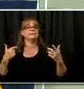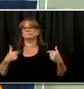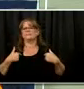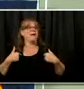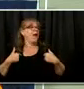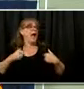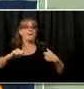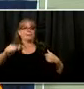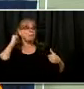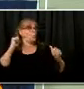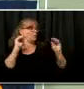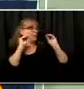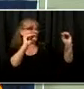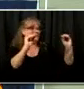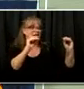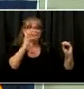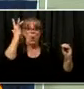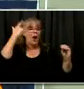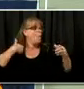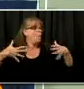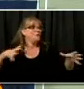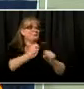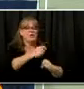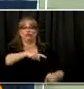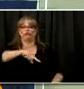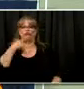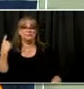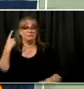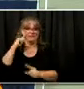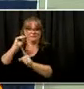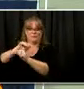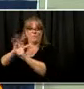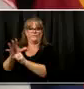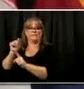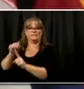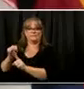thank you for the question um you know we have from day one told our teachers that we are going